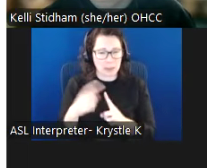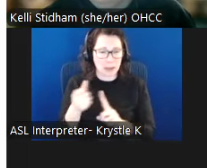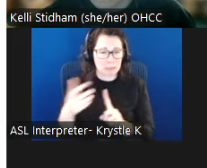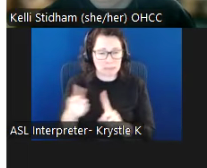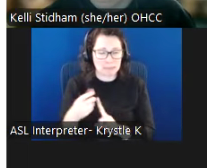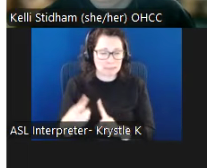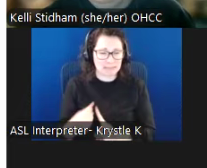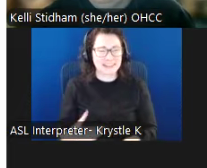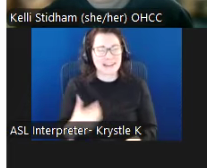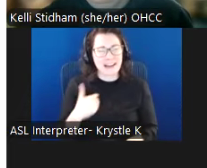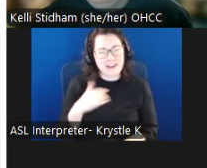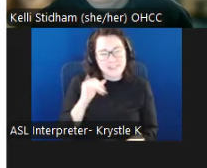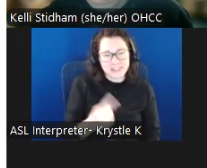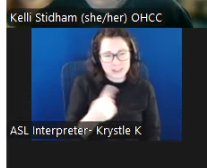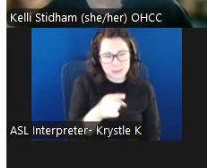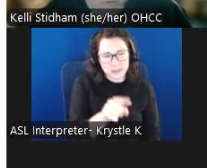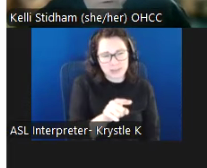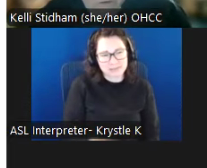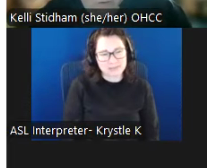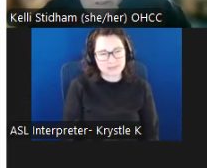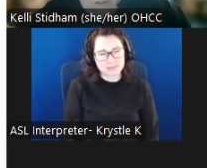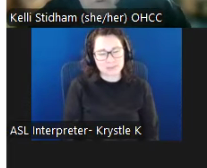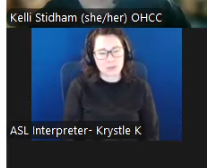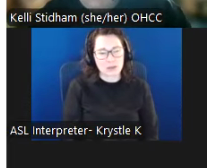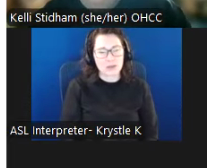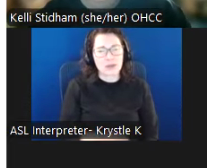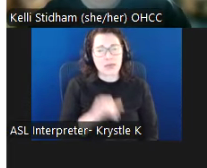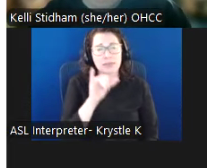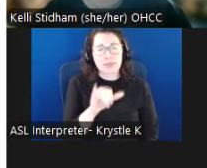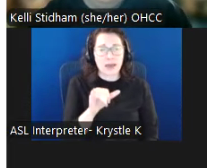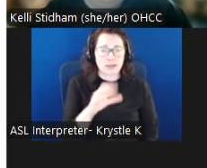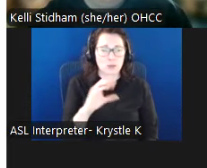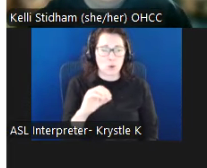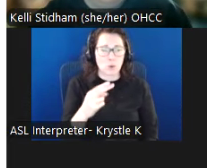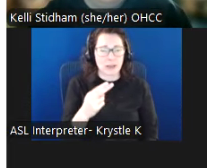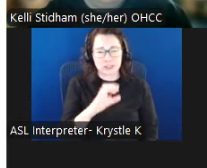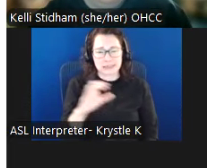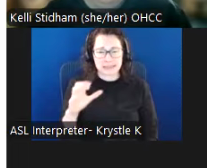we have this one here, which is our